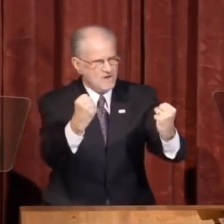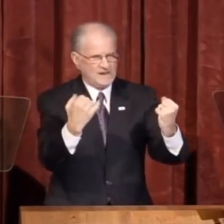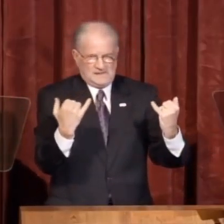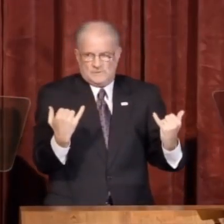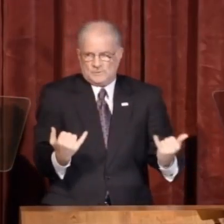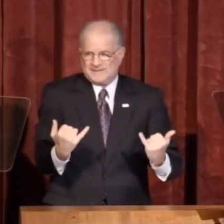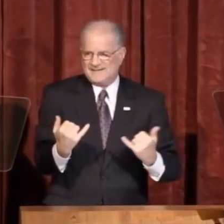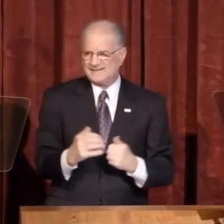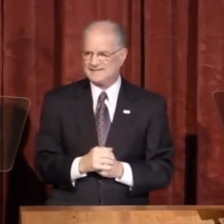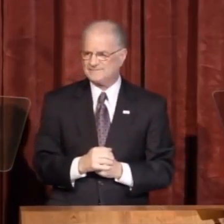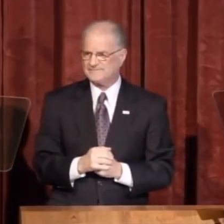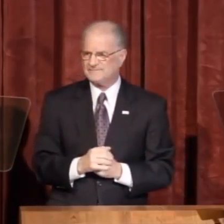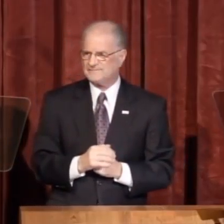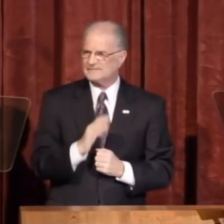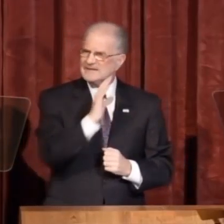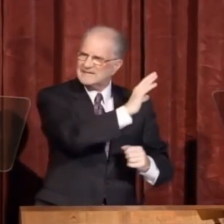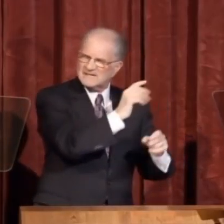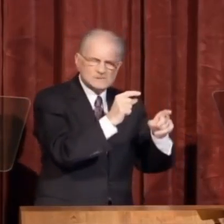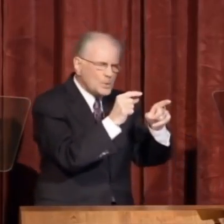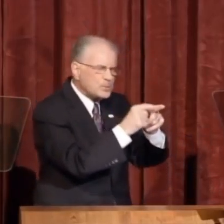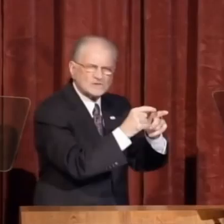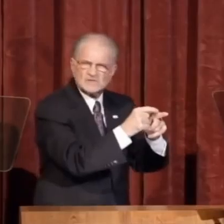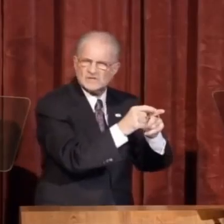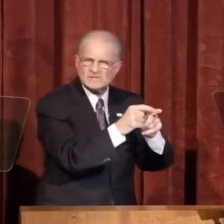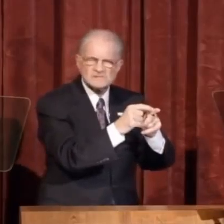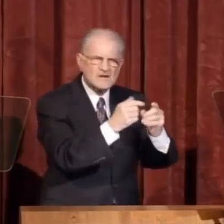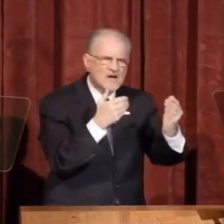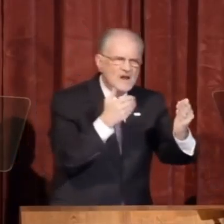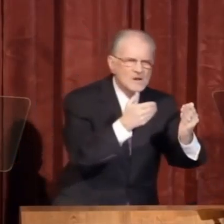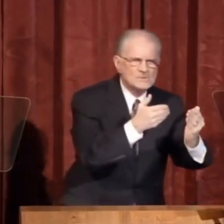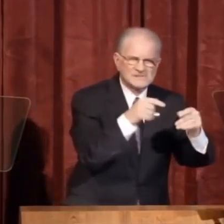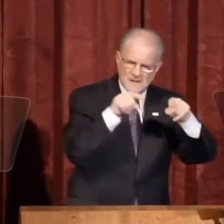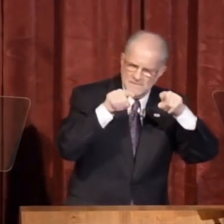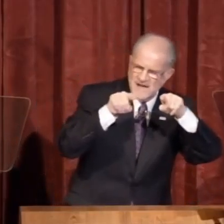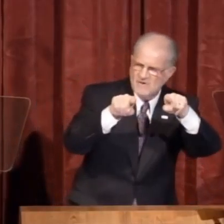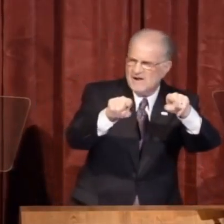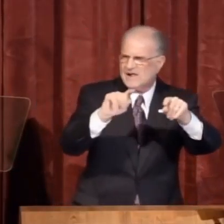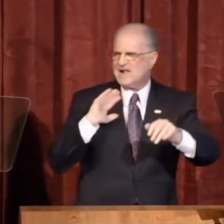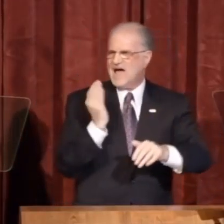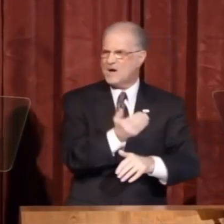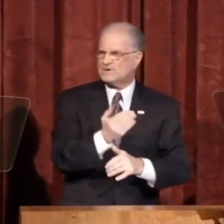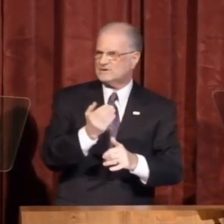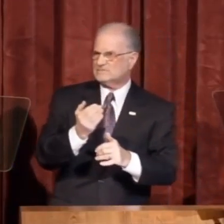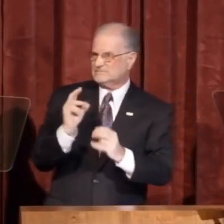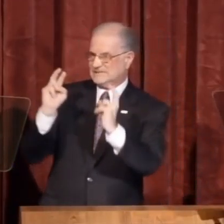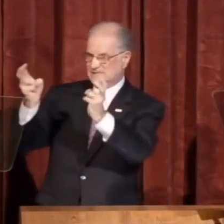Almost seventy percent of our graduates are in service careers.